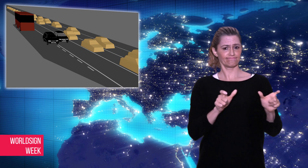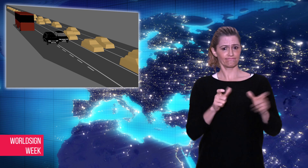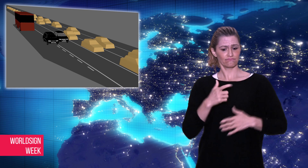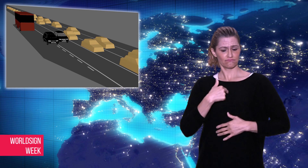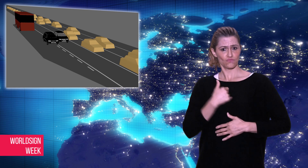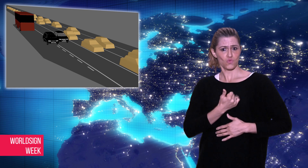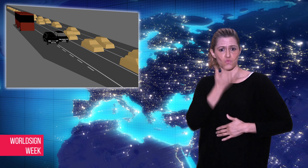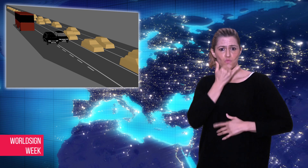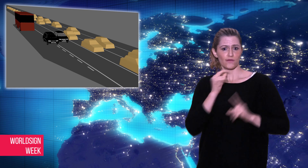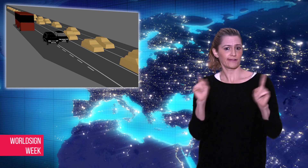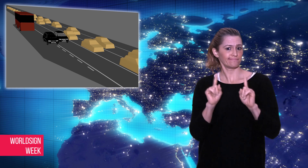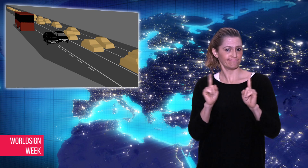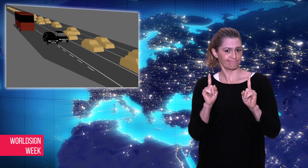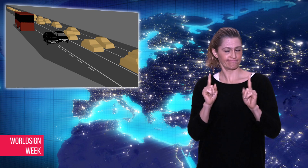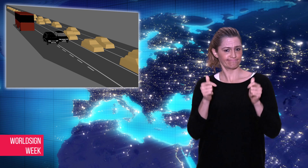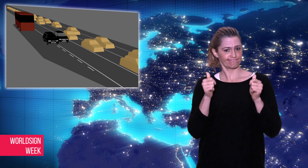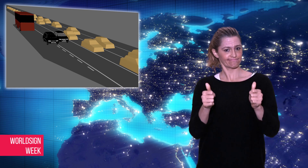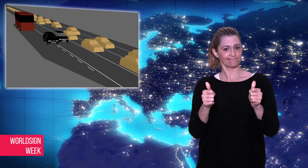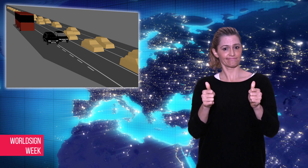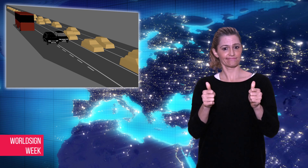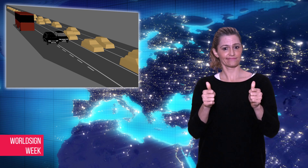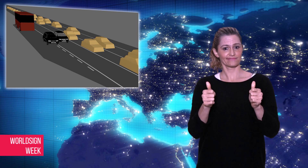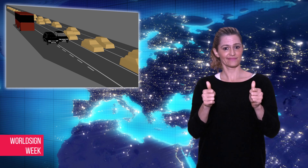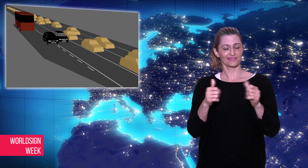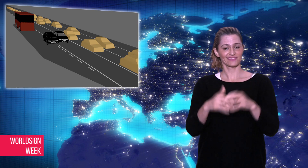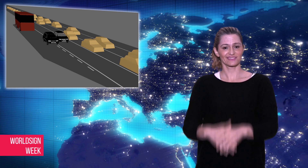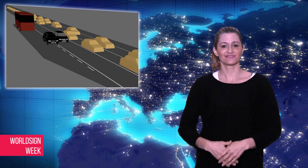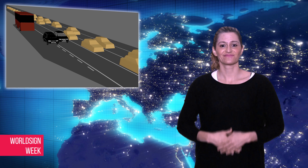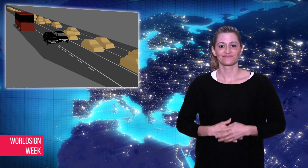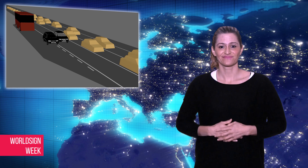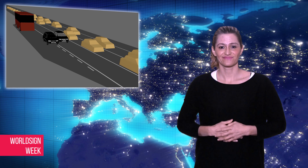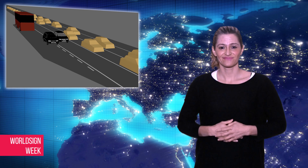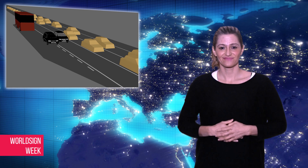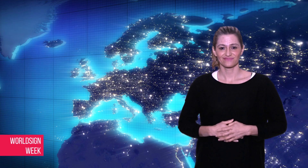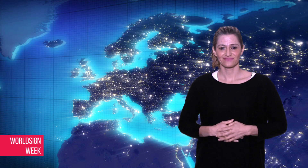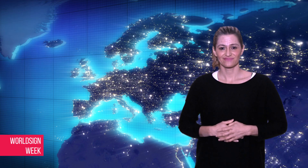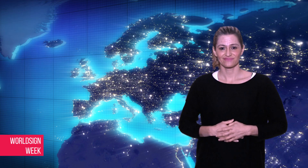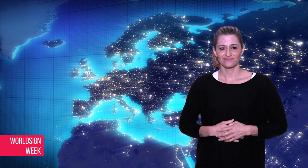stations or courts.